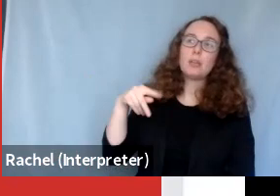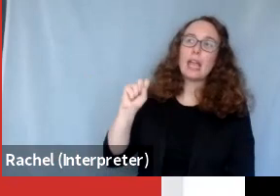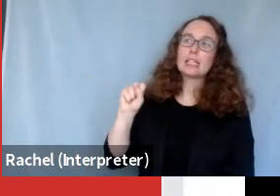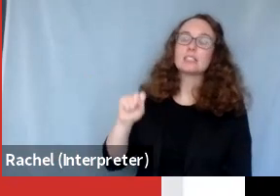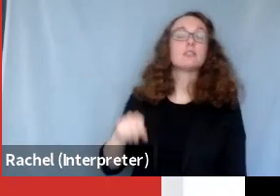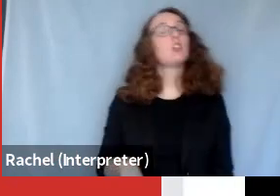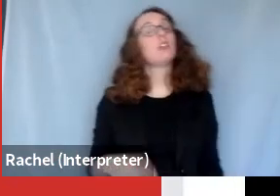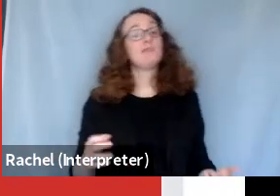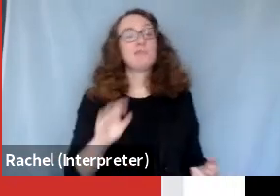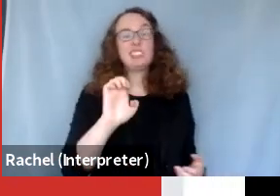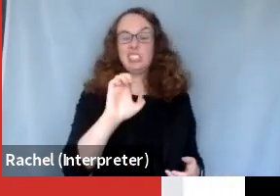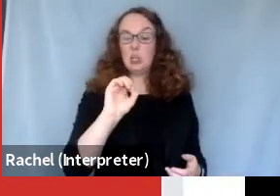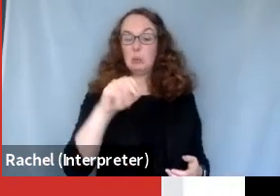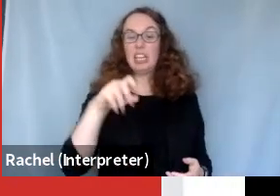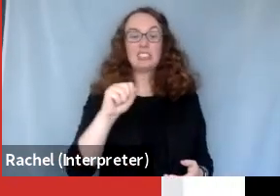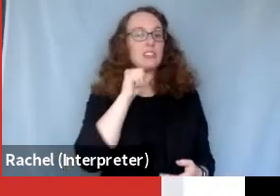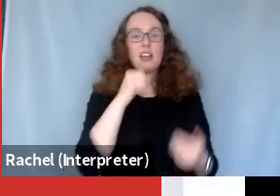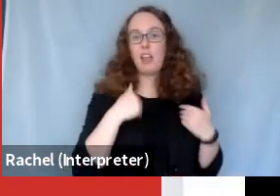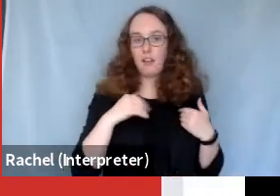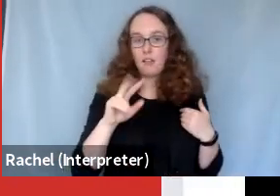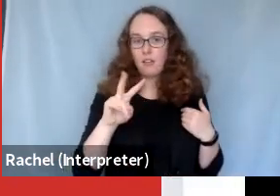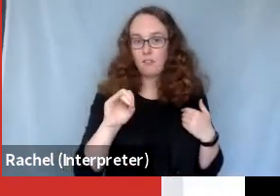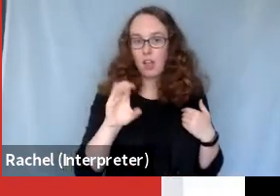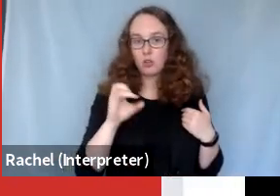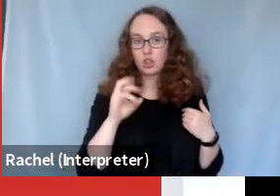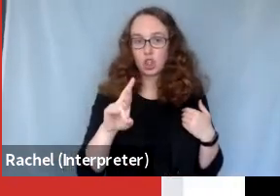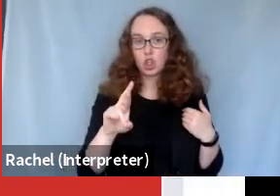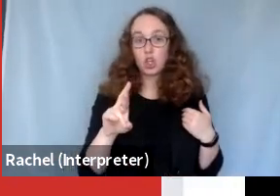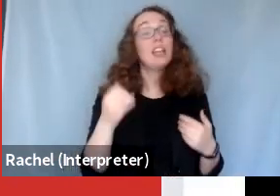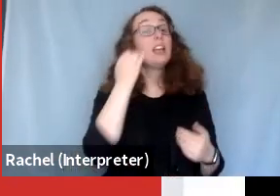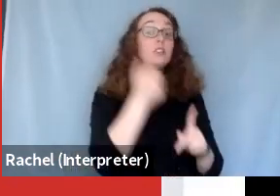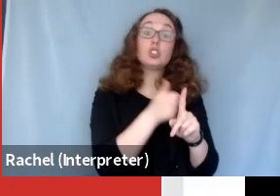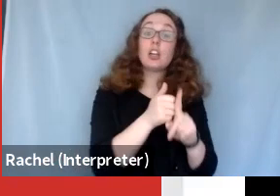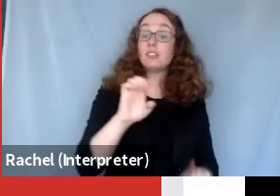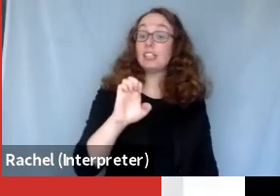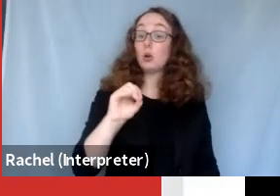really need to do, if you're in person, is just have your student ID. And